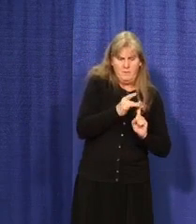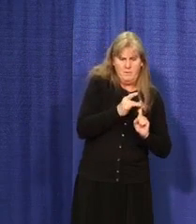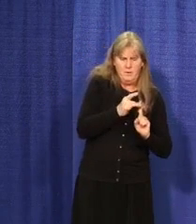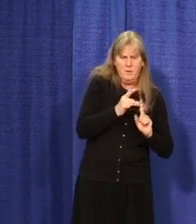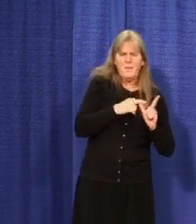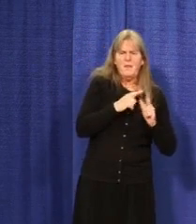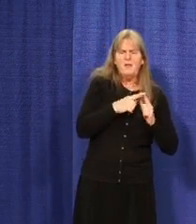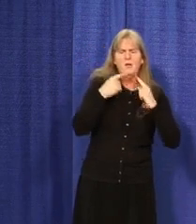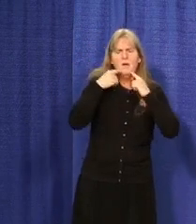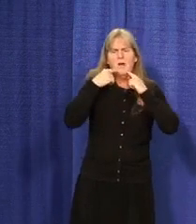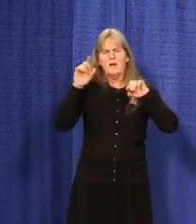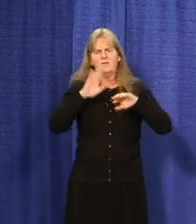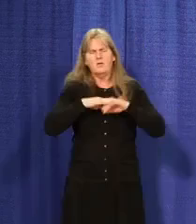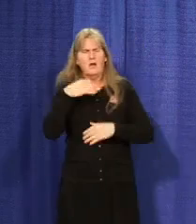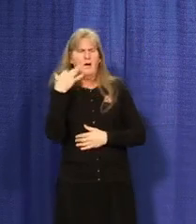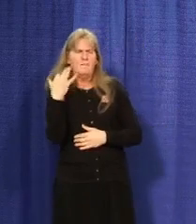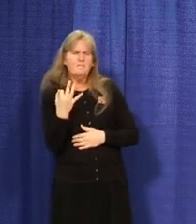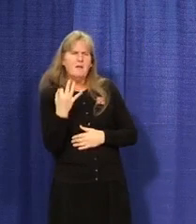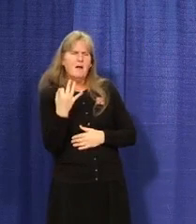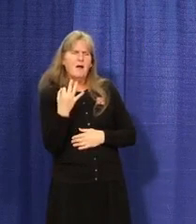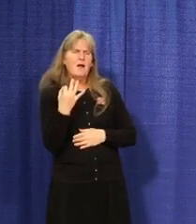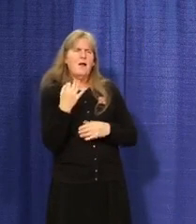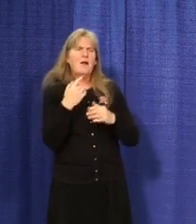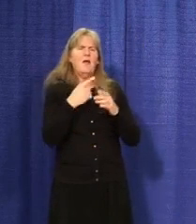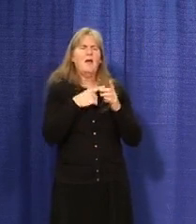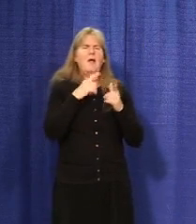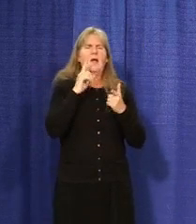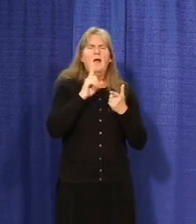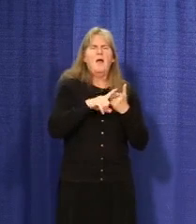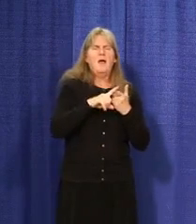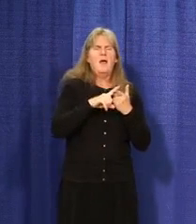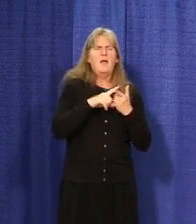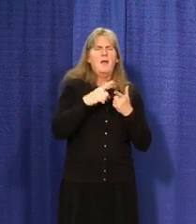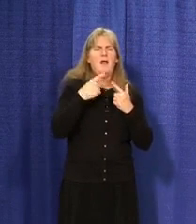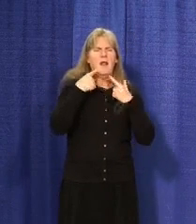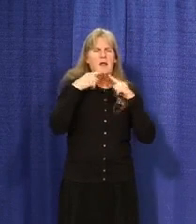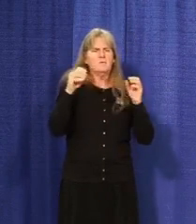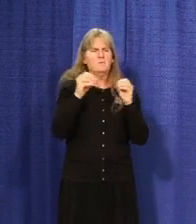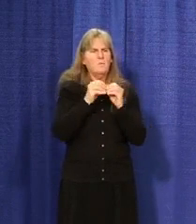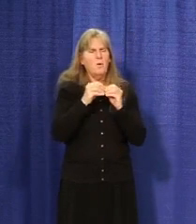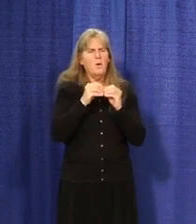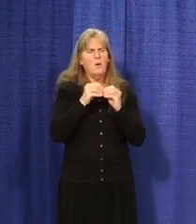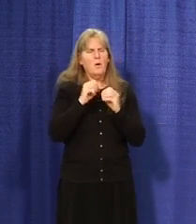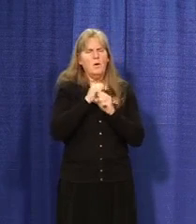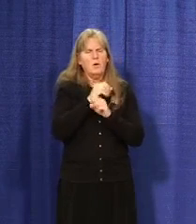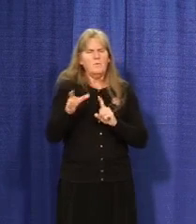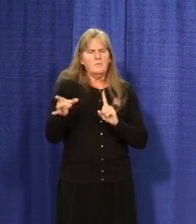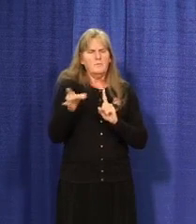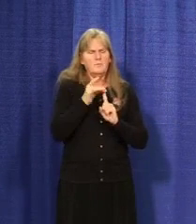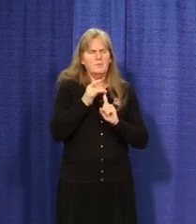Then on Monday, some new cases were written announced live on CBC radio with my colleagues but there was not an update on the